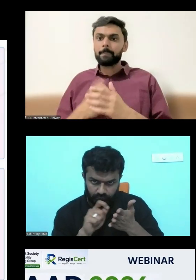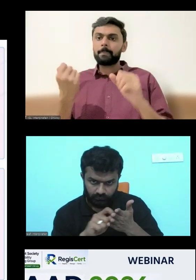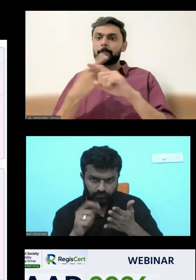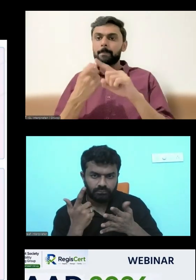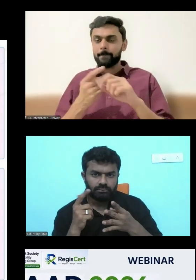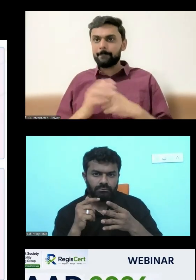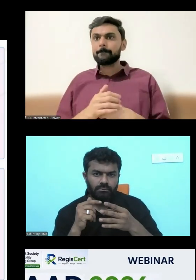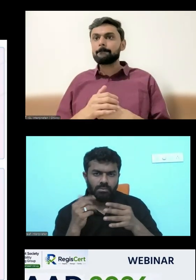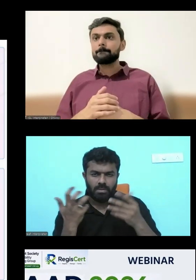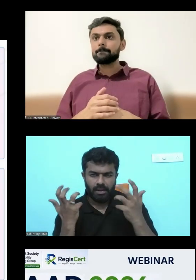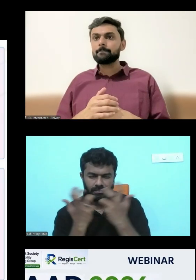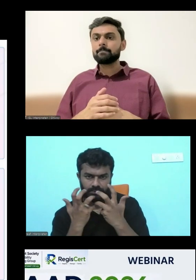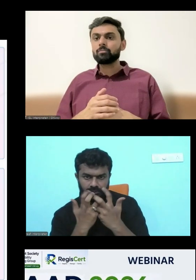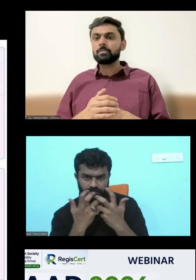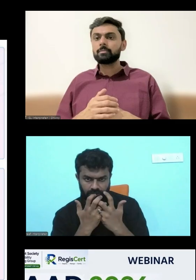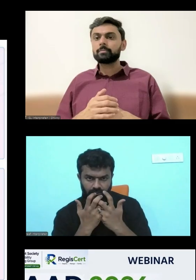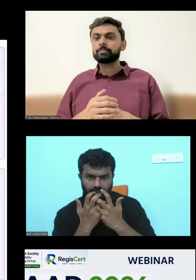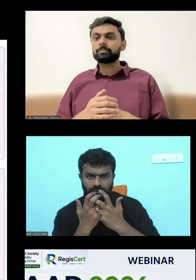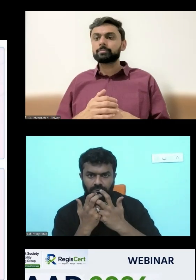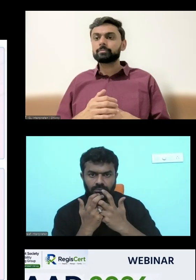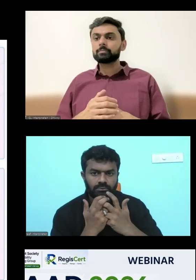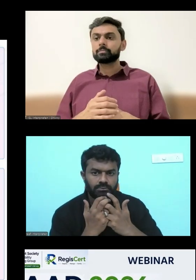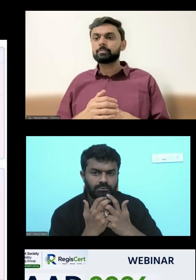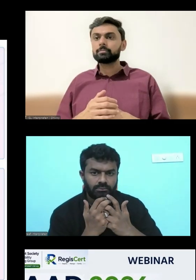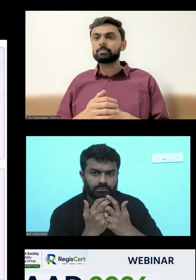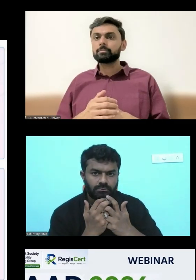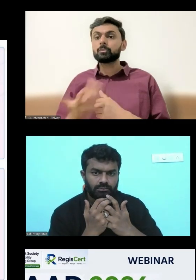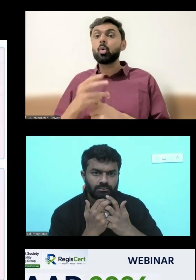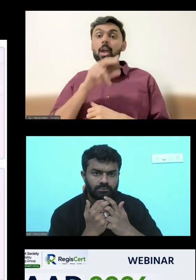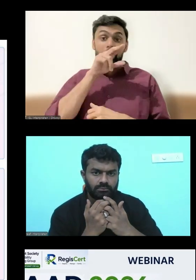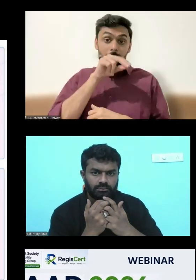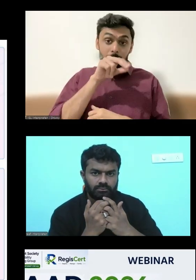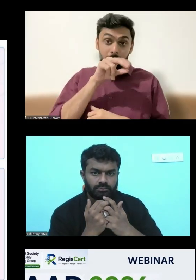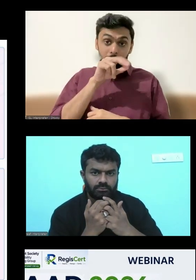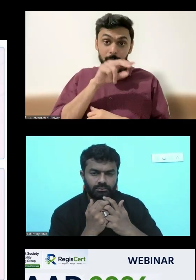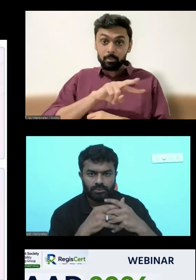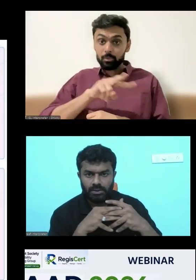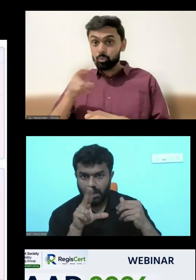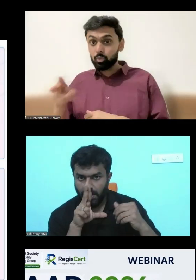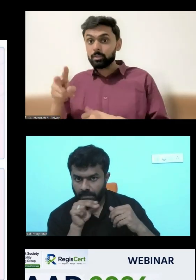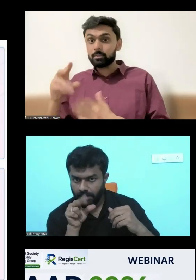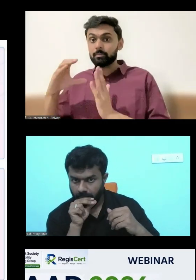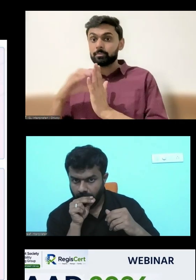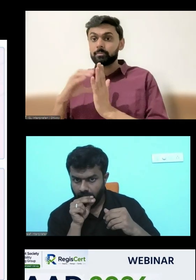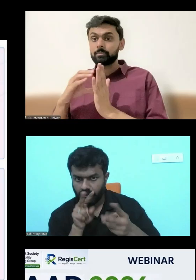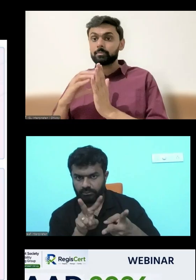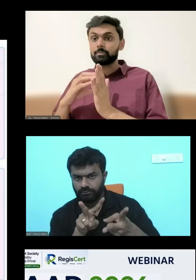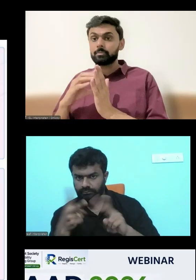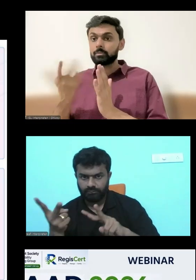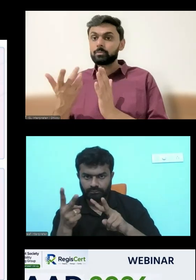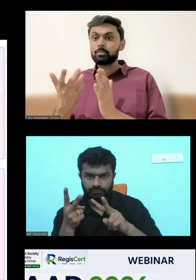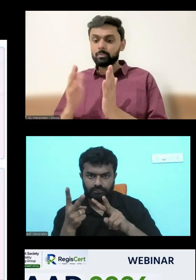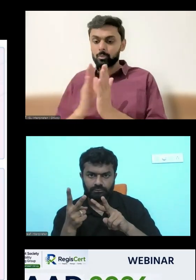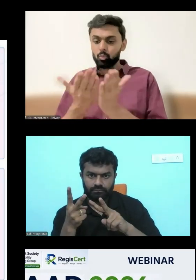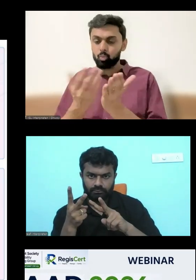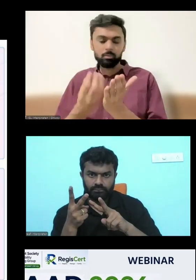Similarly, we can use speech-to-text direction tools, audio books, recording software to capture